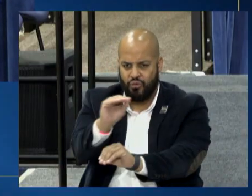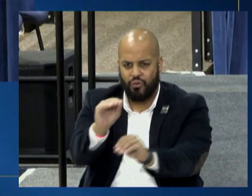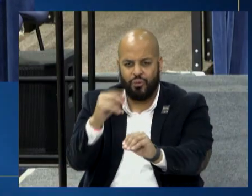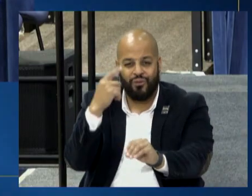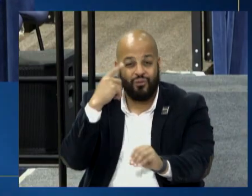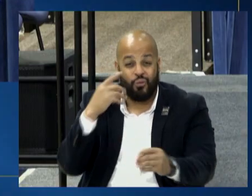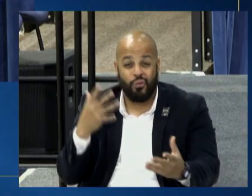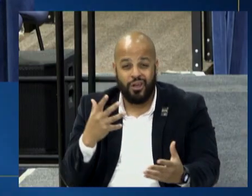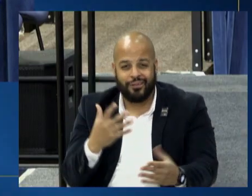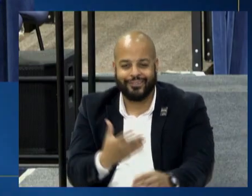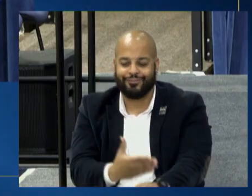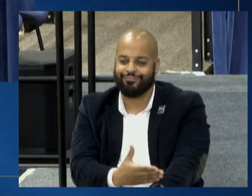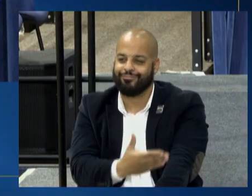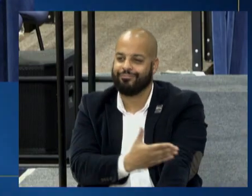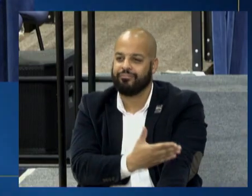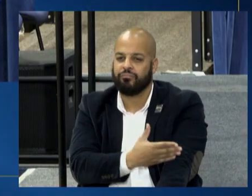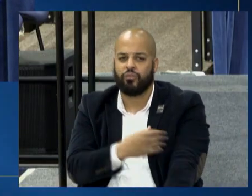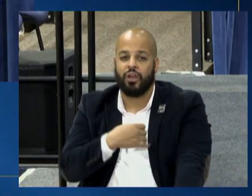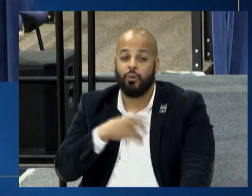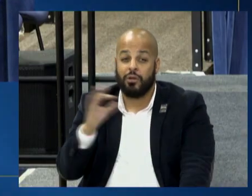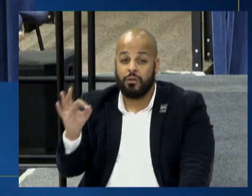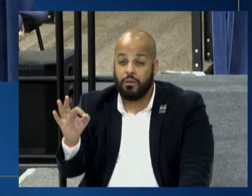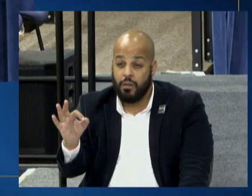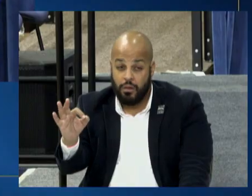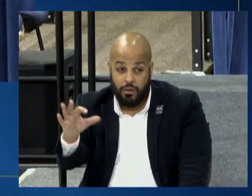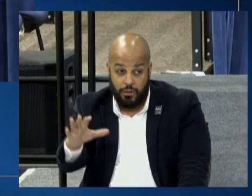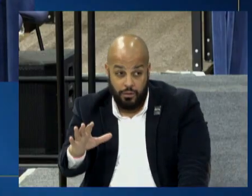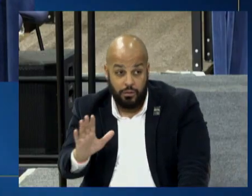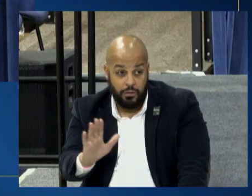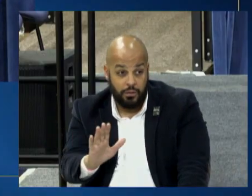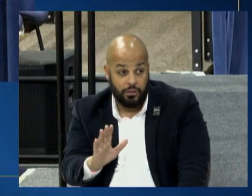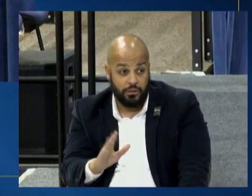And so, I just wanted to leave you with that in that, sometimes it doesn't feel like you're making